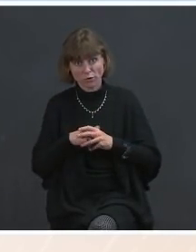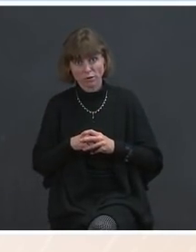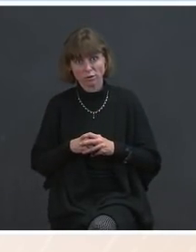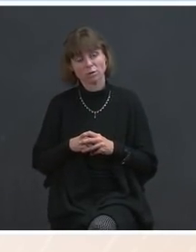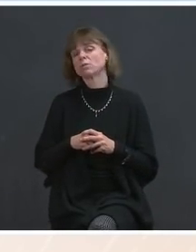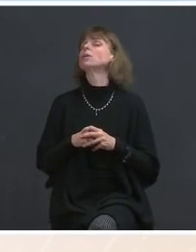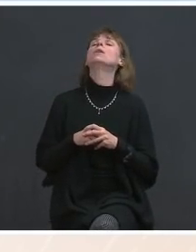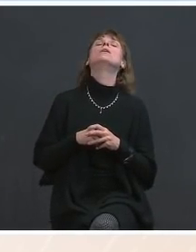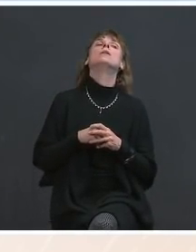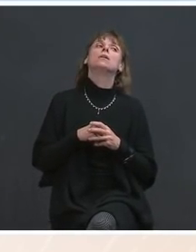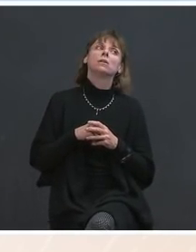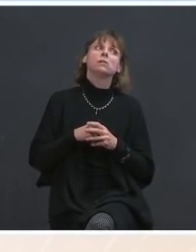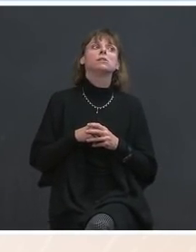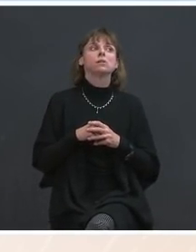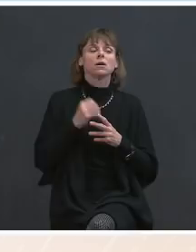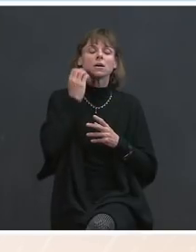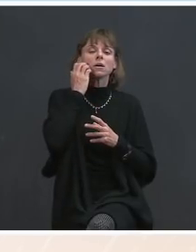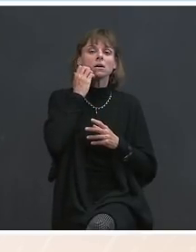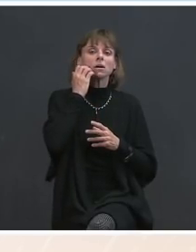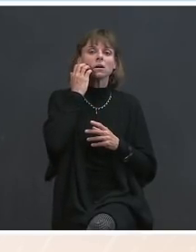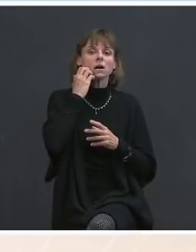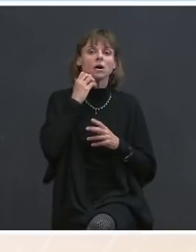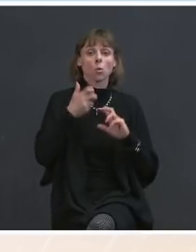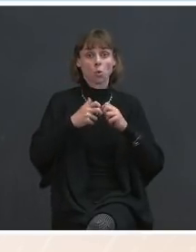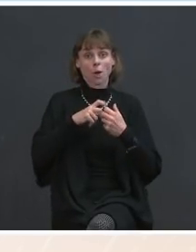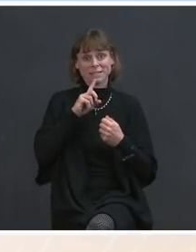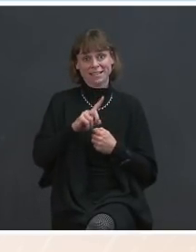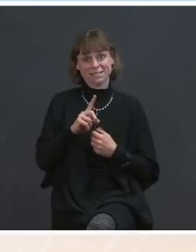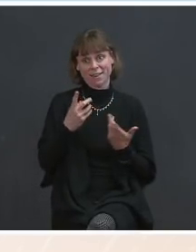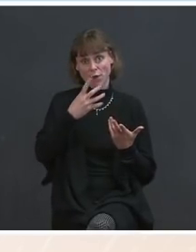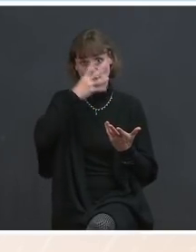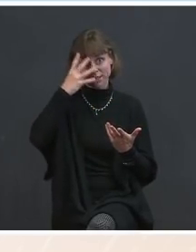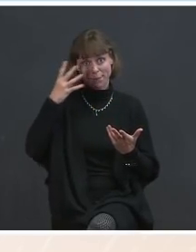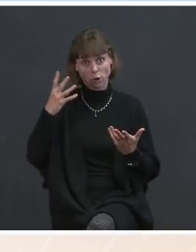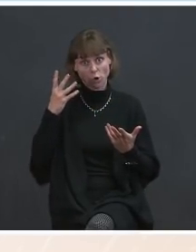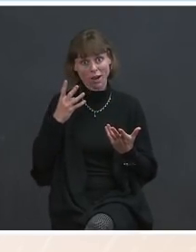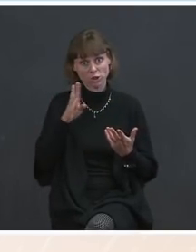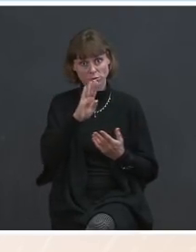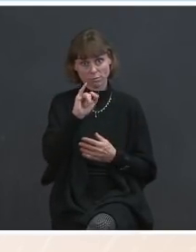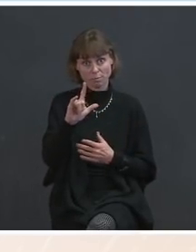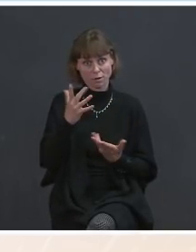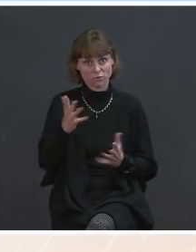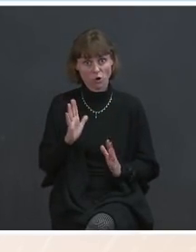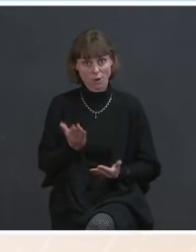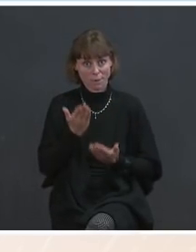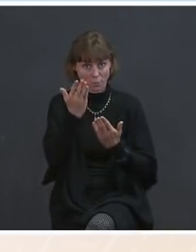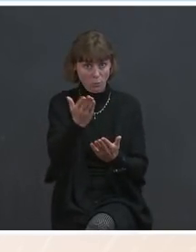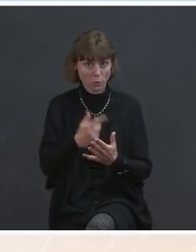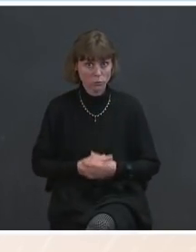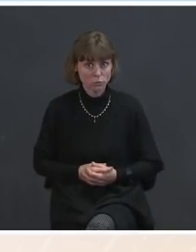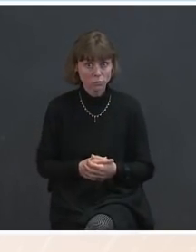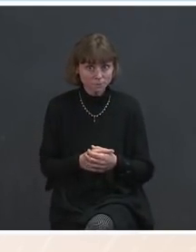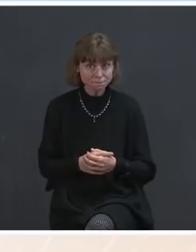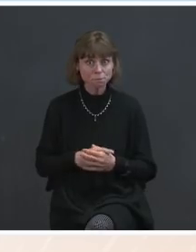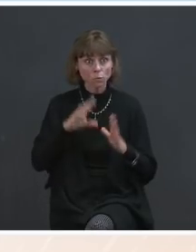Ms. Psaki: The problems, as I've -- one, there's an immigration bill that we've certainly proposed that we hope that members of both parties